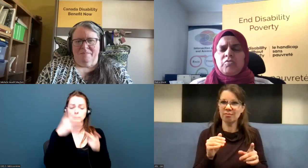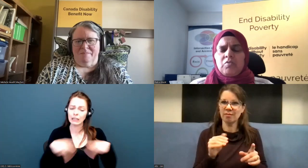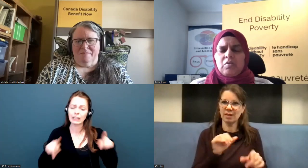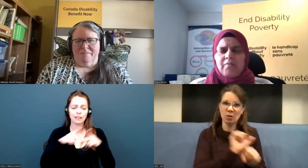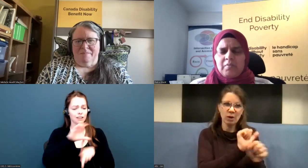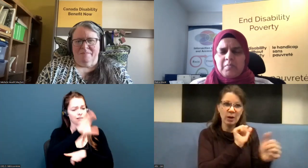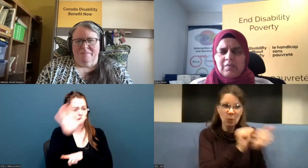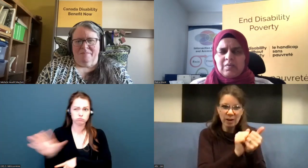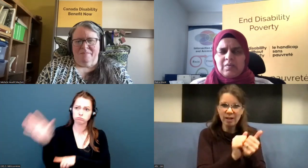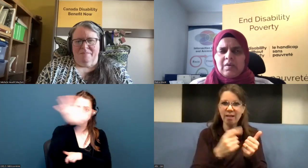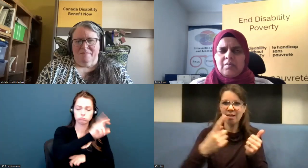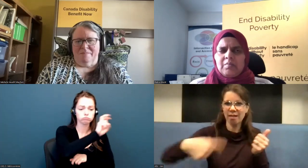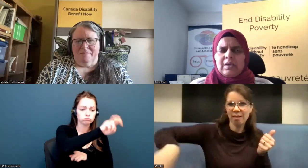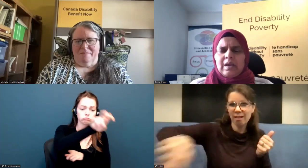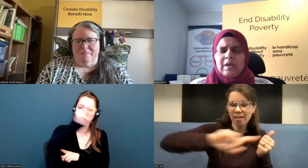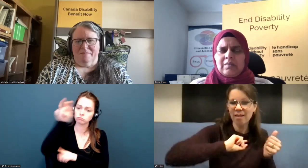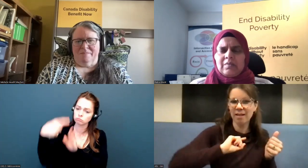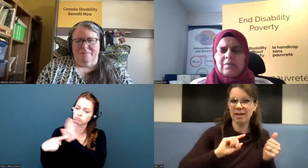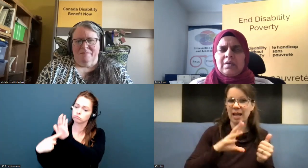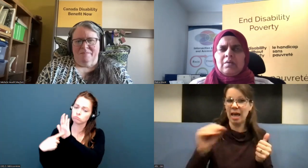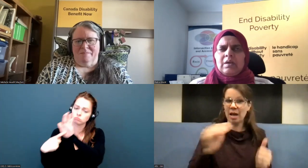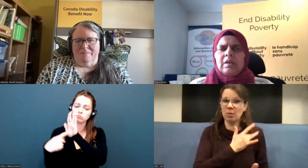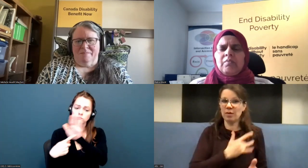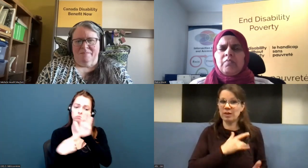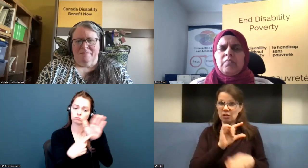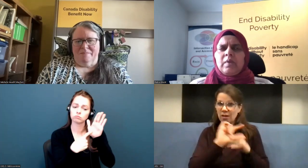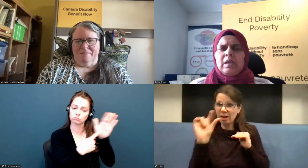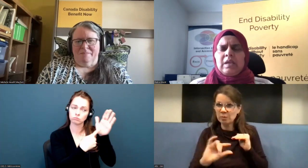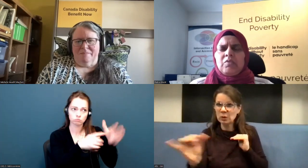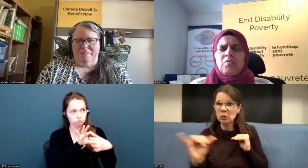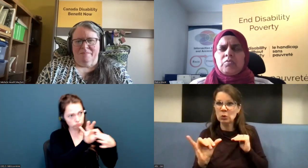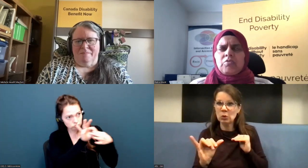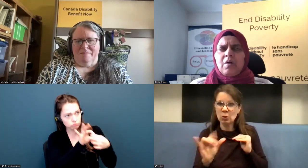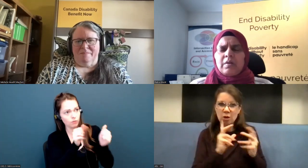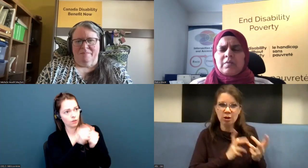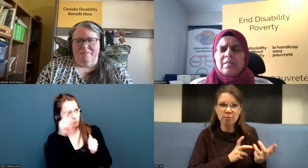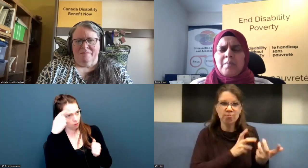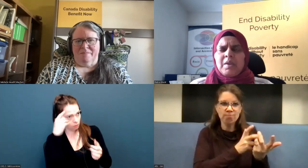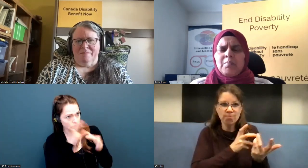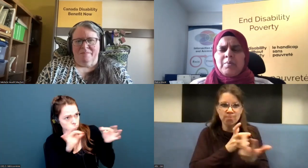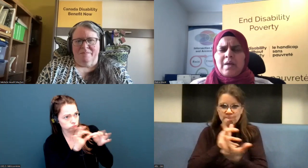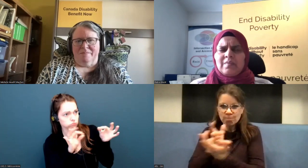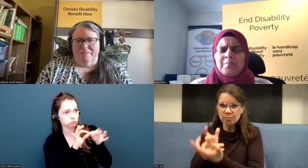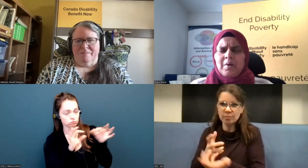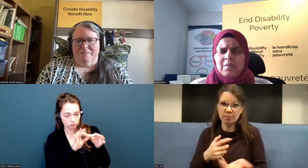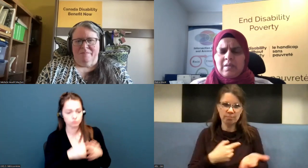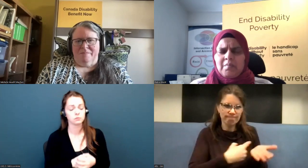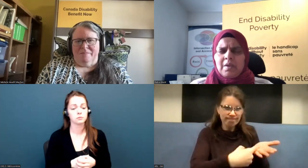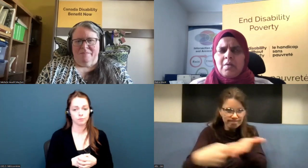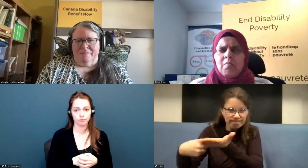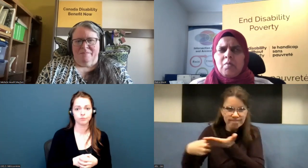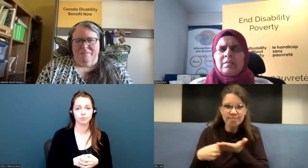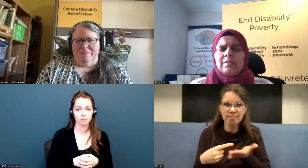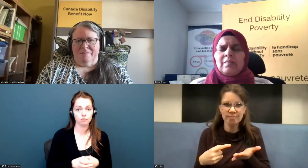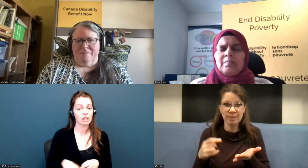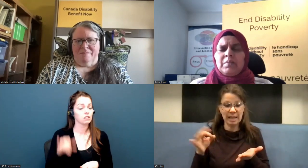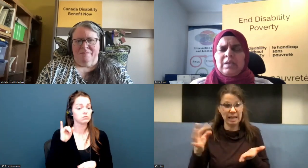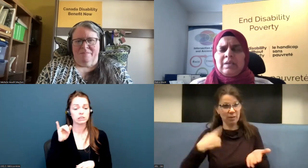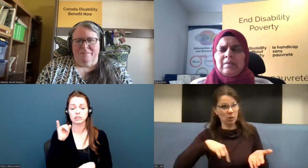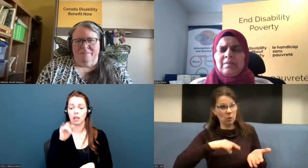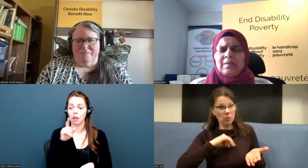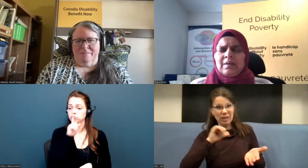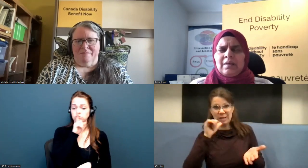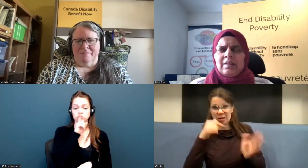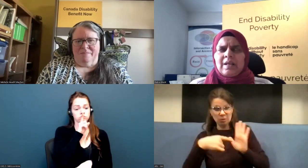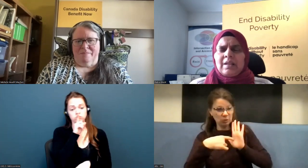GOVERNMENTS BECAUSE IF WE DON'T TALK TO THEM AND IMPRESS UPON THEM WHAT THIS MEANS, THEN